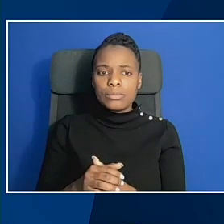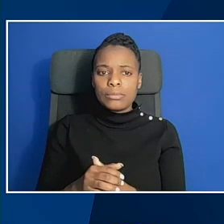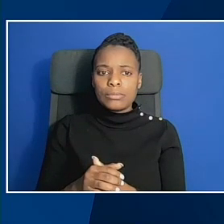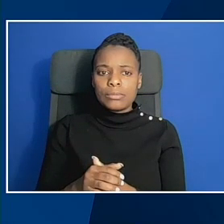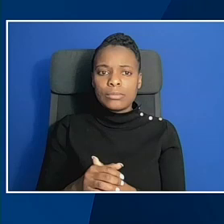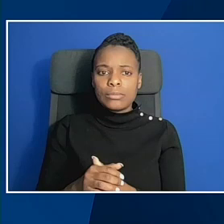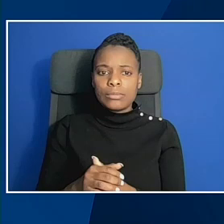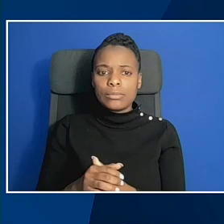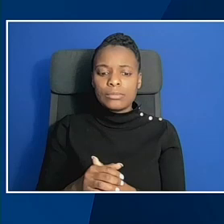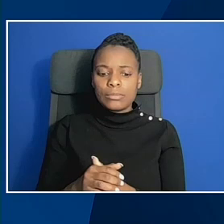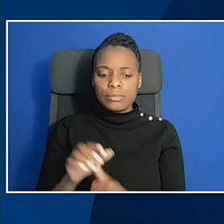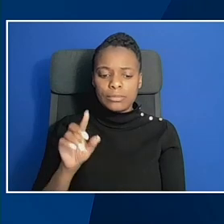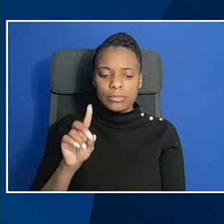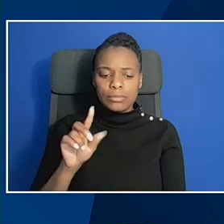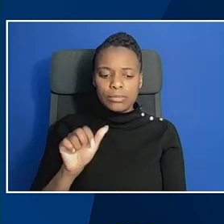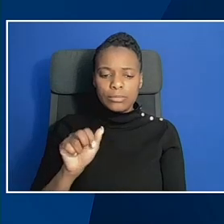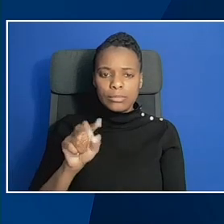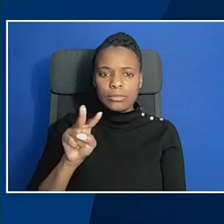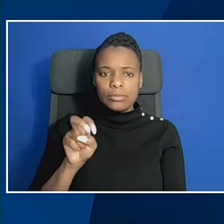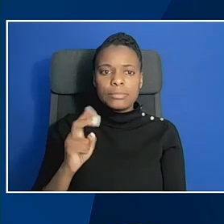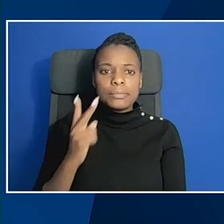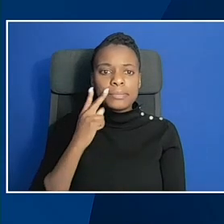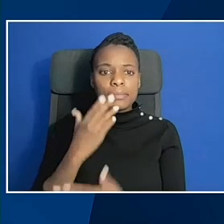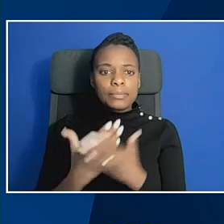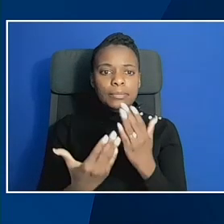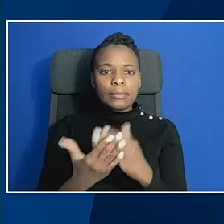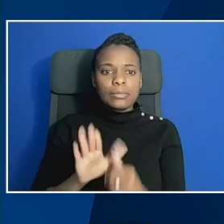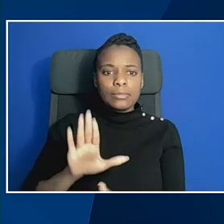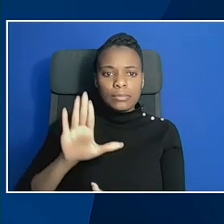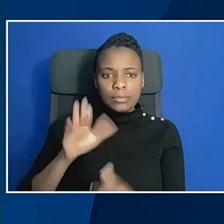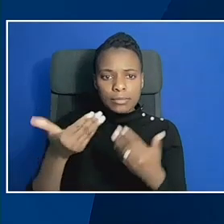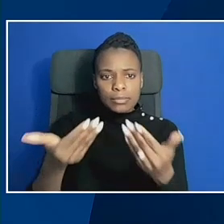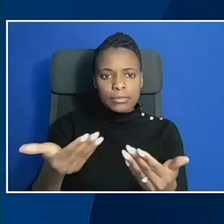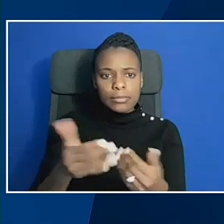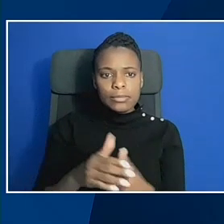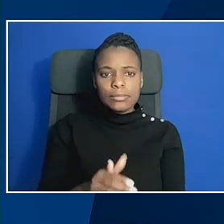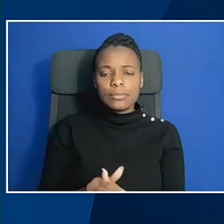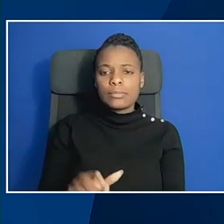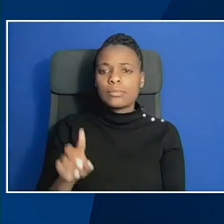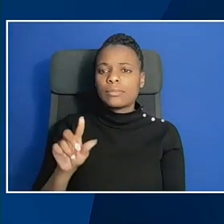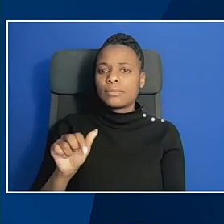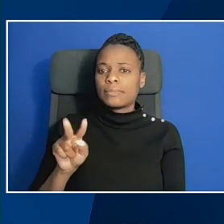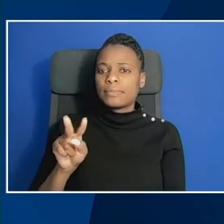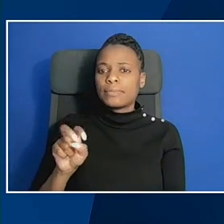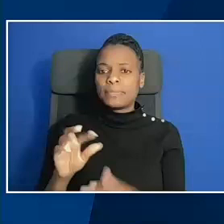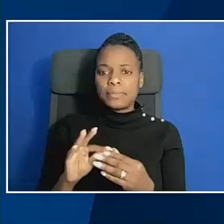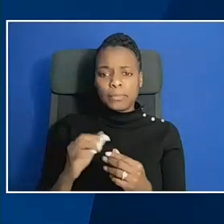Dave. I see your hand up, go ahead. Yeah. Just for a moment, I want to offer a